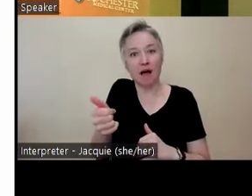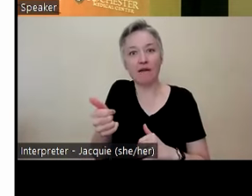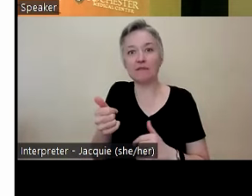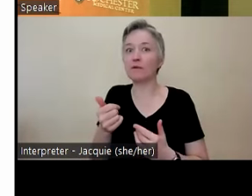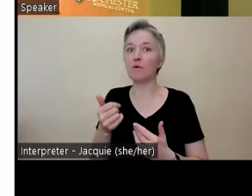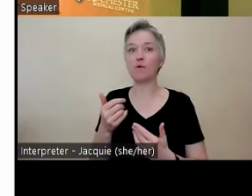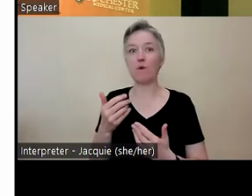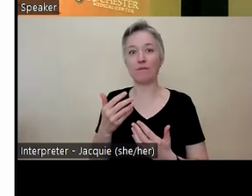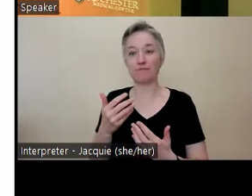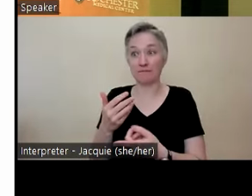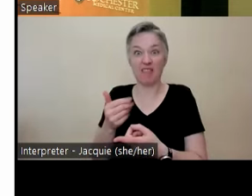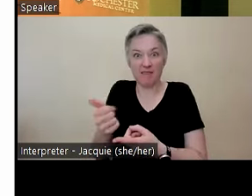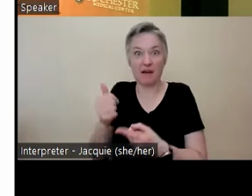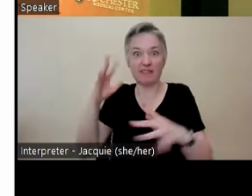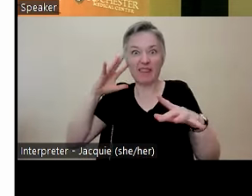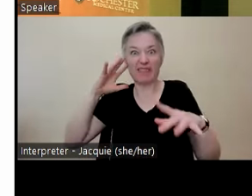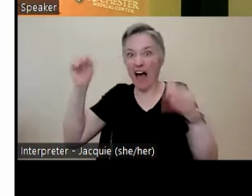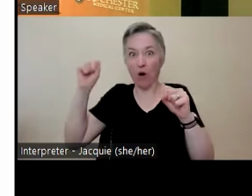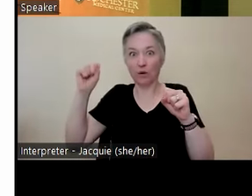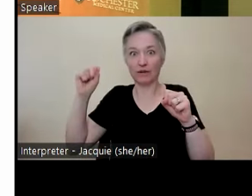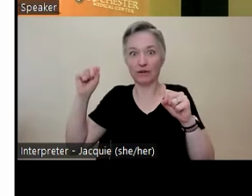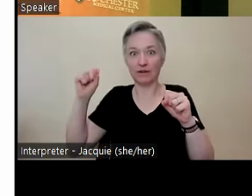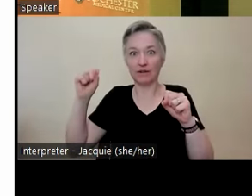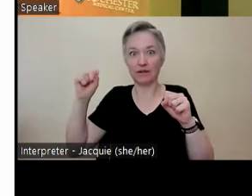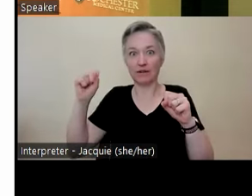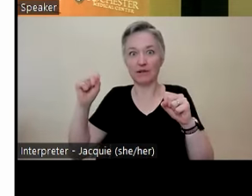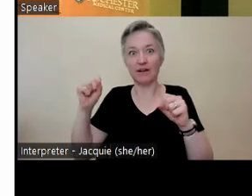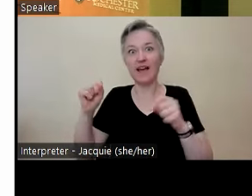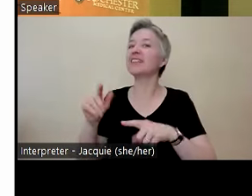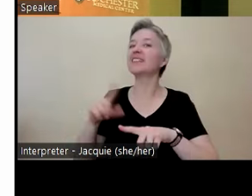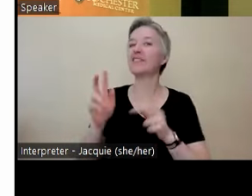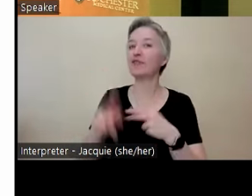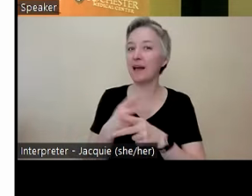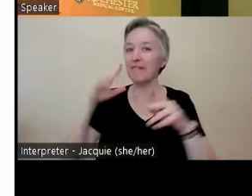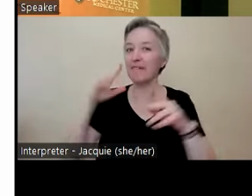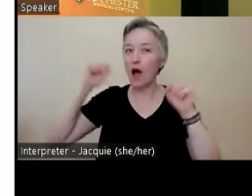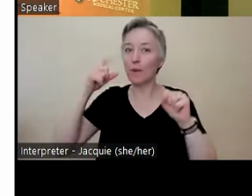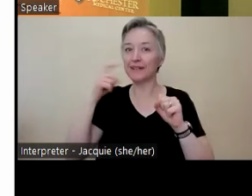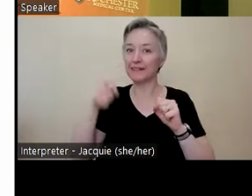loud and so that's also loud but different because it's controllable and predictable to